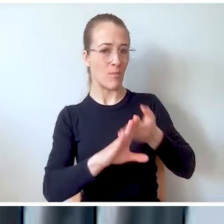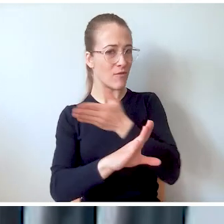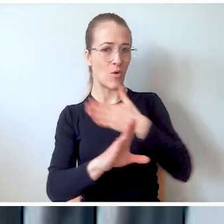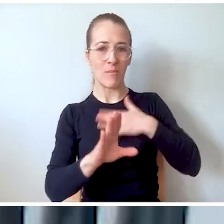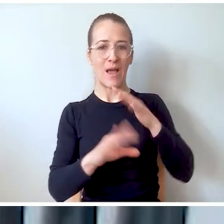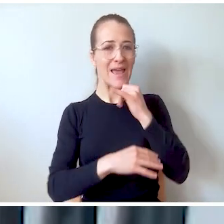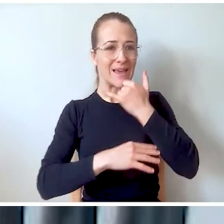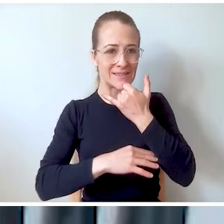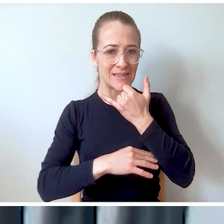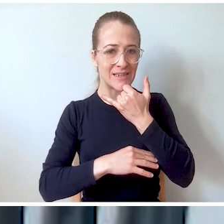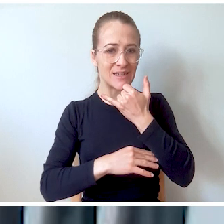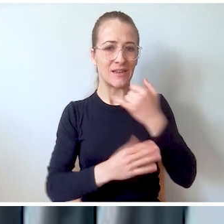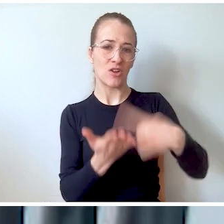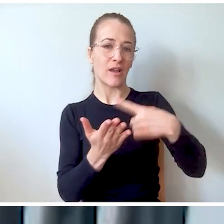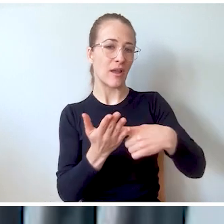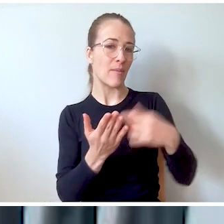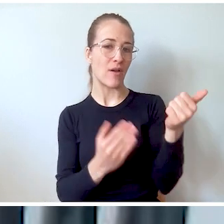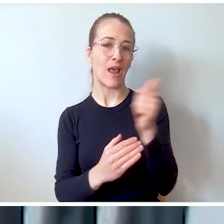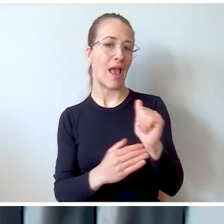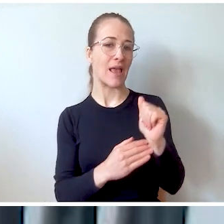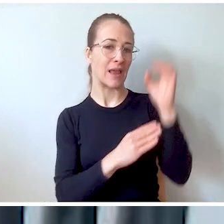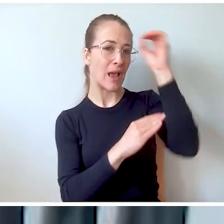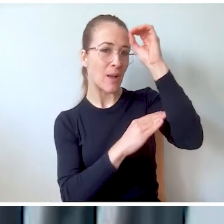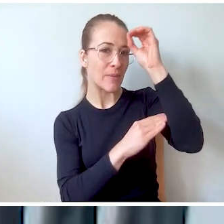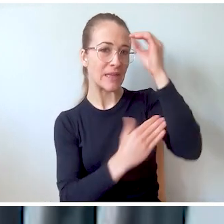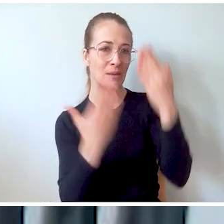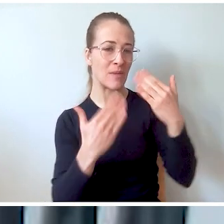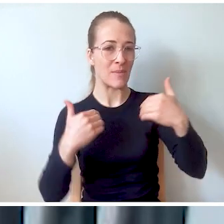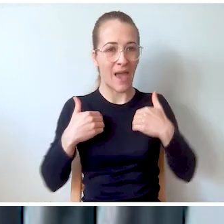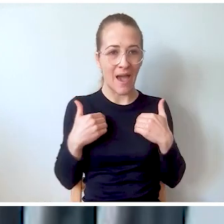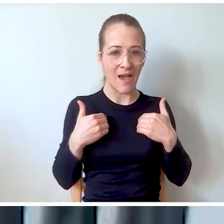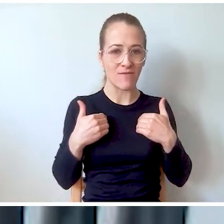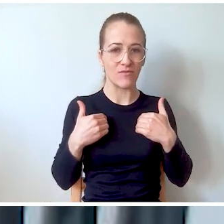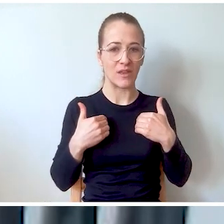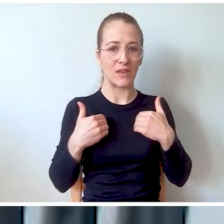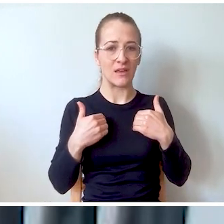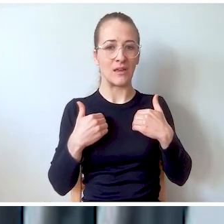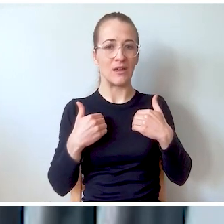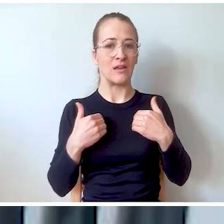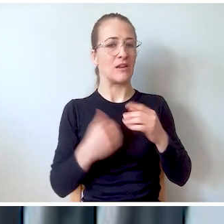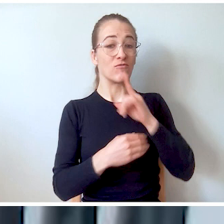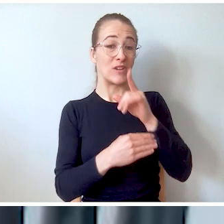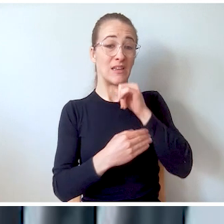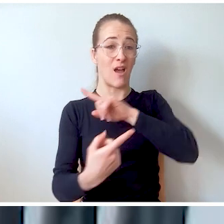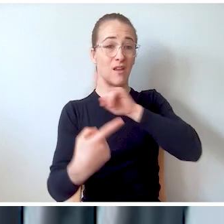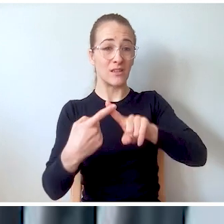talking about just any opinion that I may have had, it really wasn't until that class that I felt,